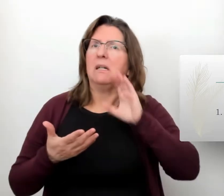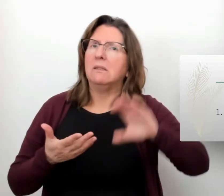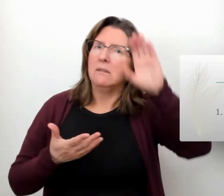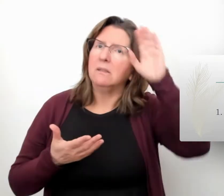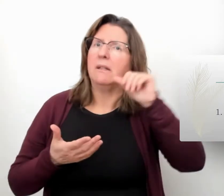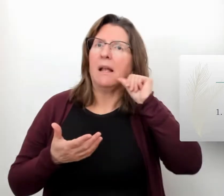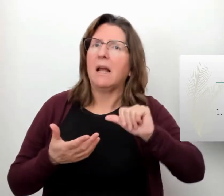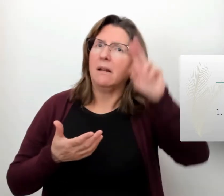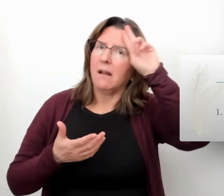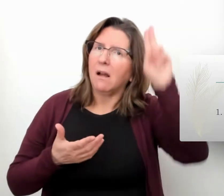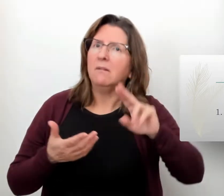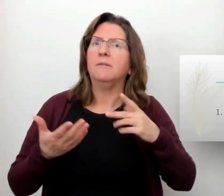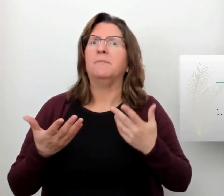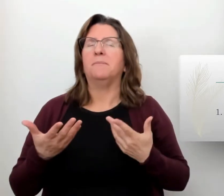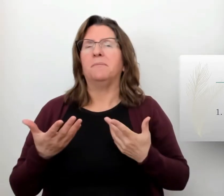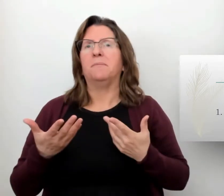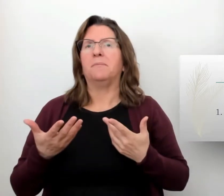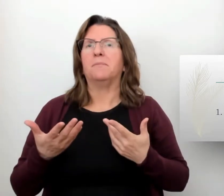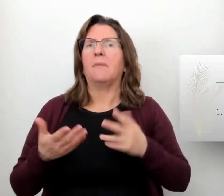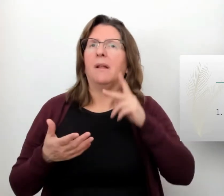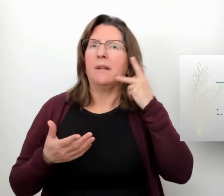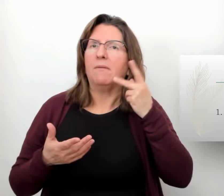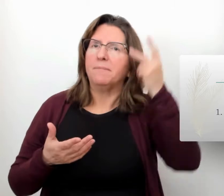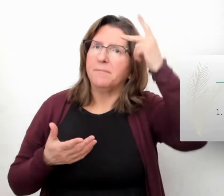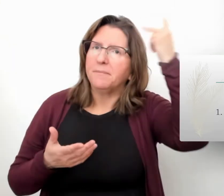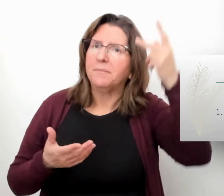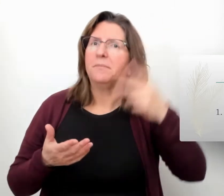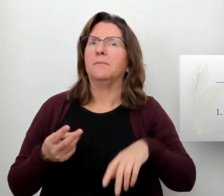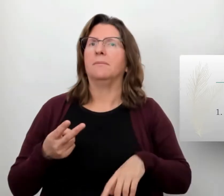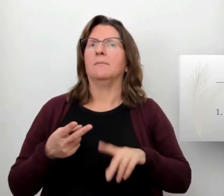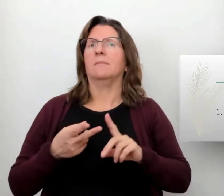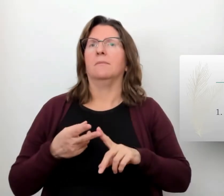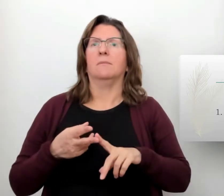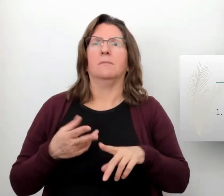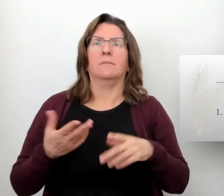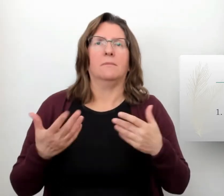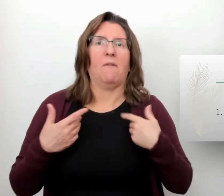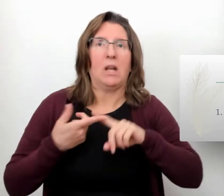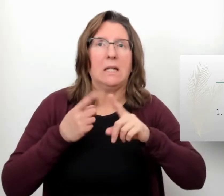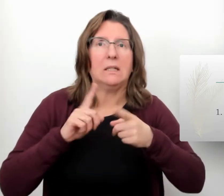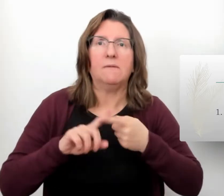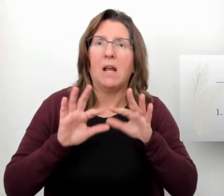Teach family relationships: mother, father, cousins, aunts, uncles, grandparents, and so on.